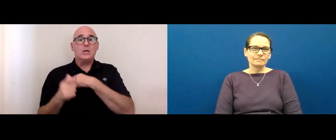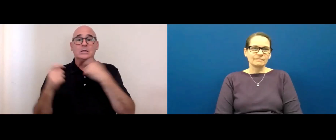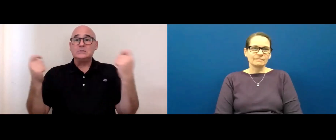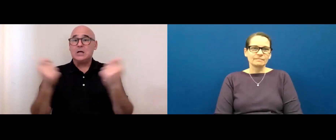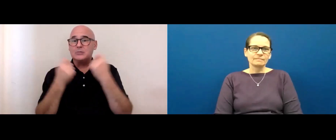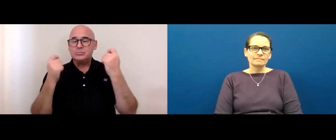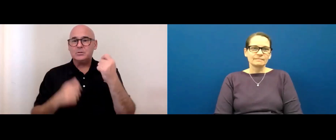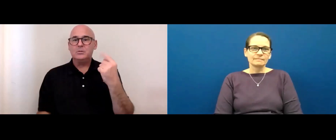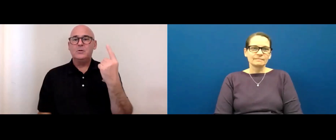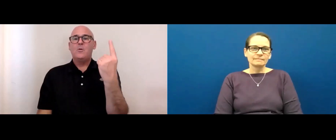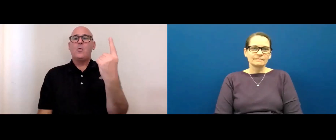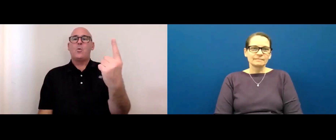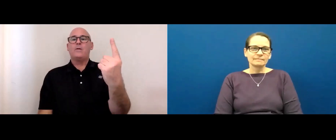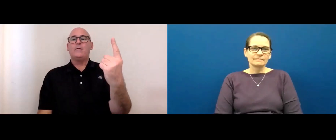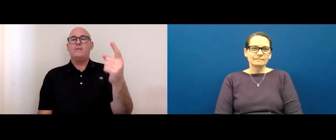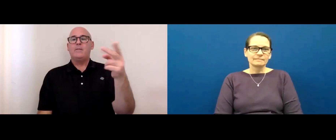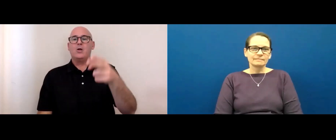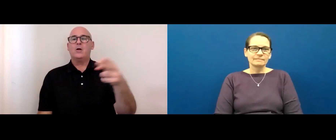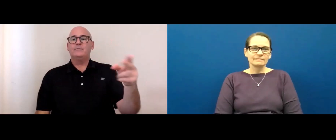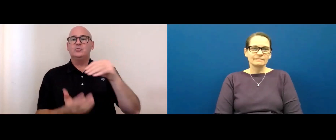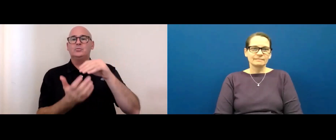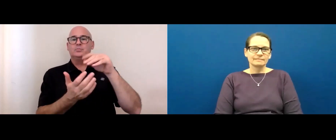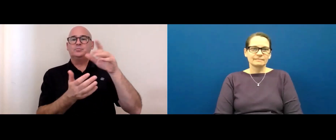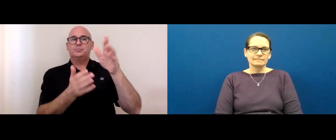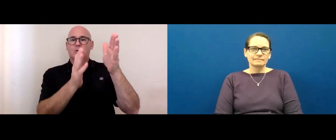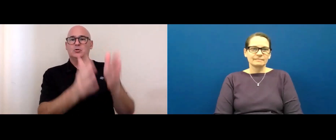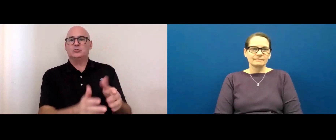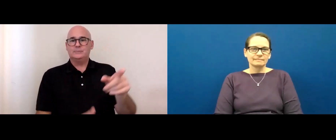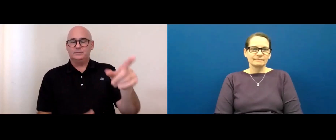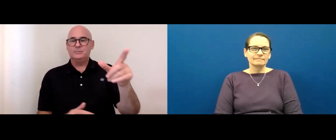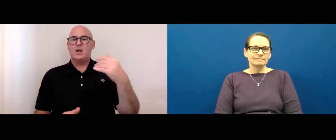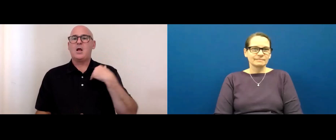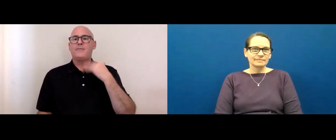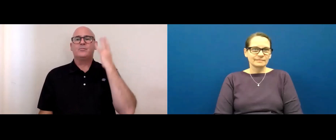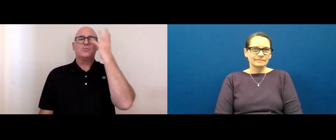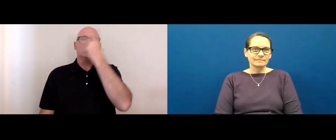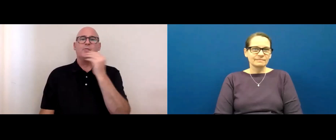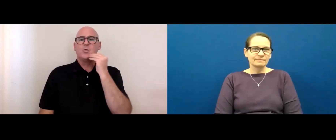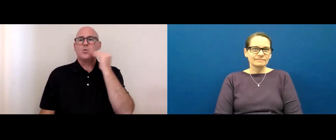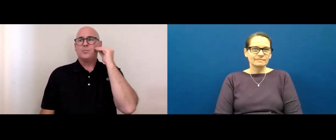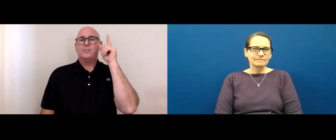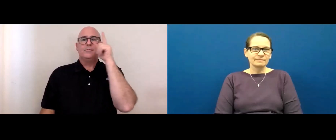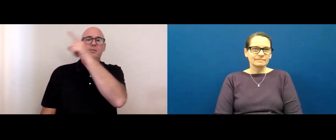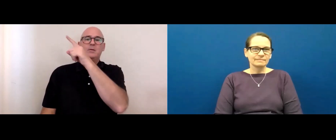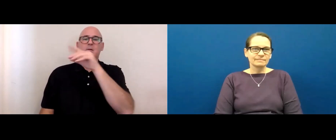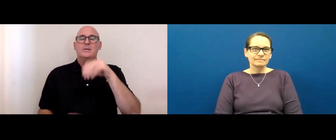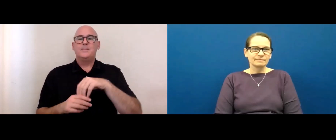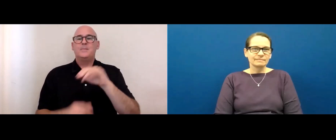and what we did was there was one hard of hearing person who had a beautiful home in